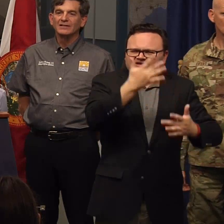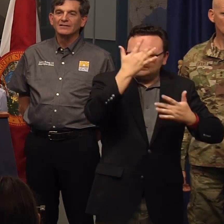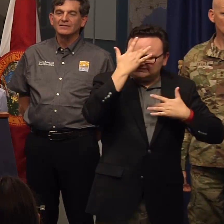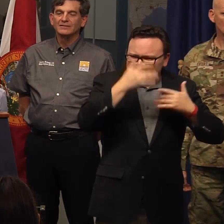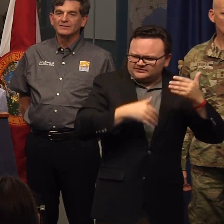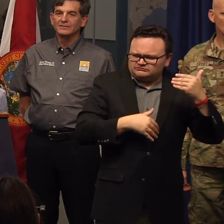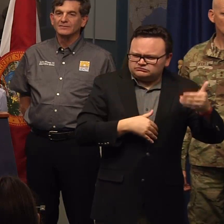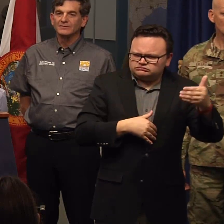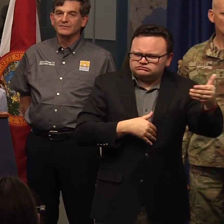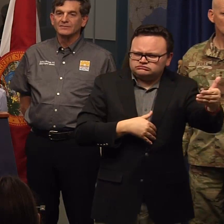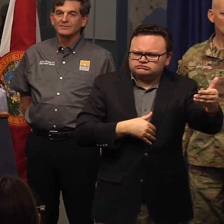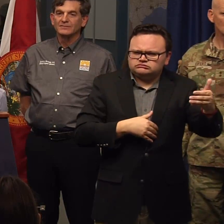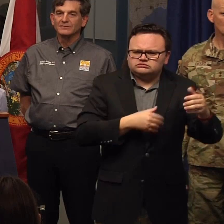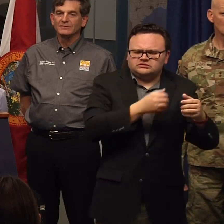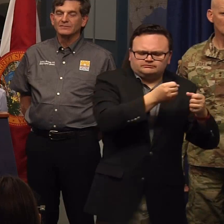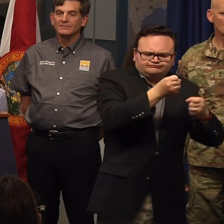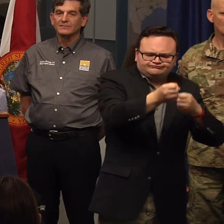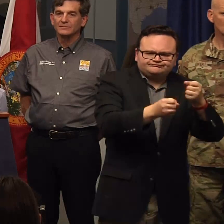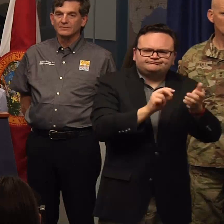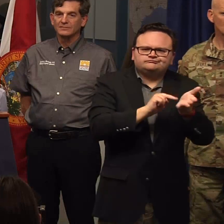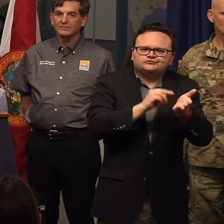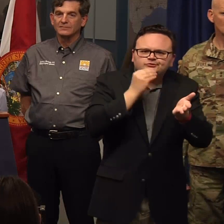HAVE AN UNDERLYING MEDICAL